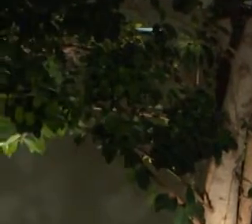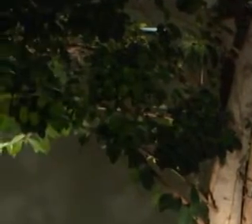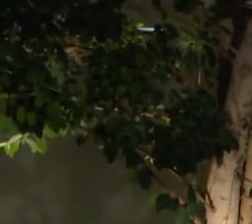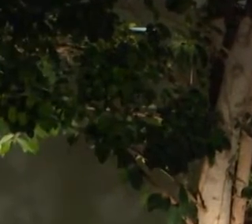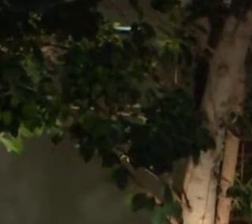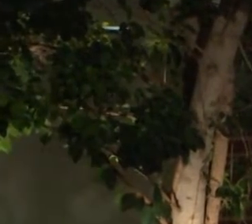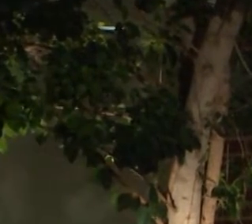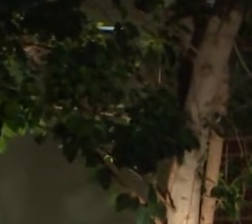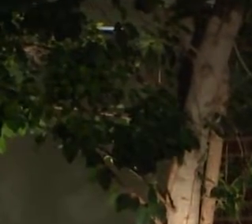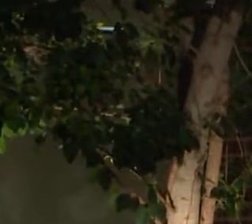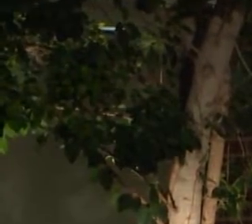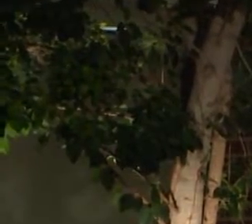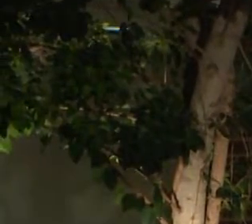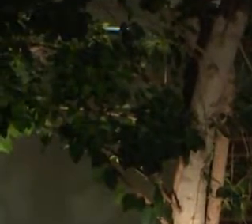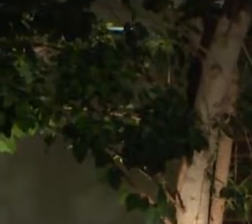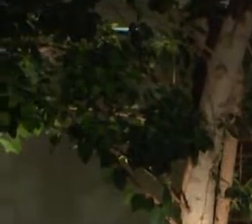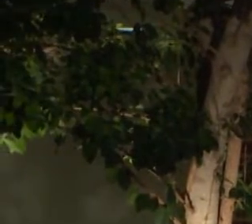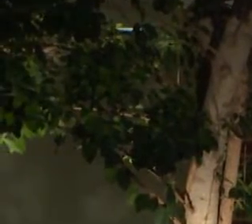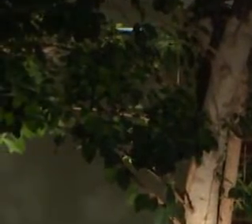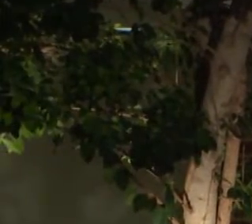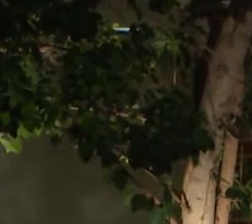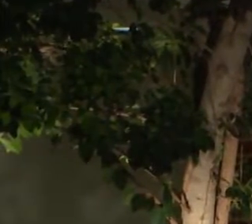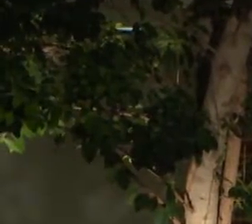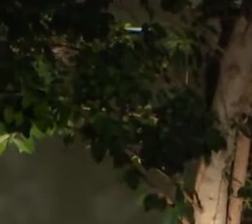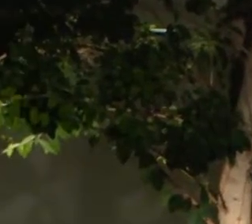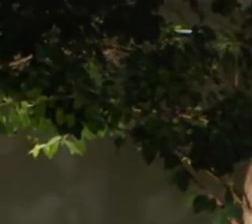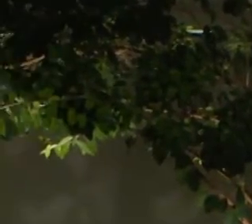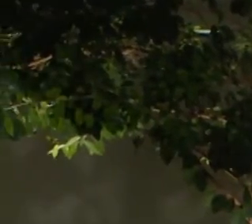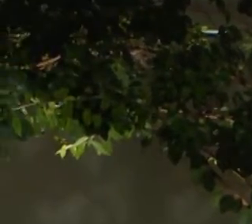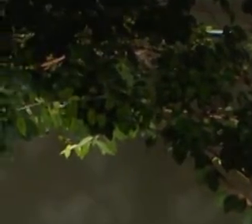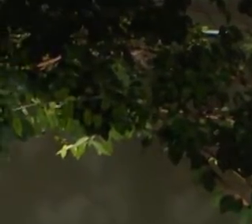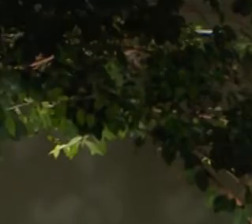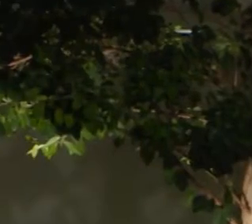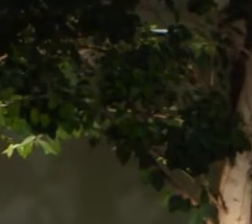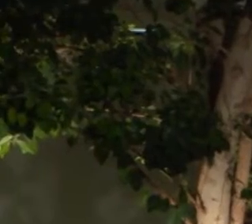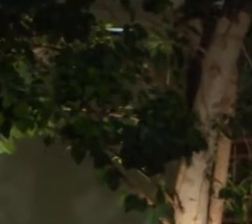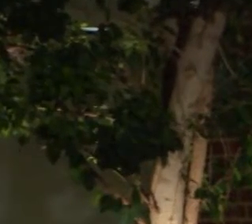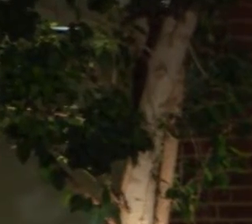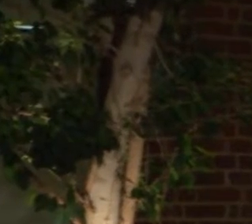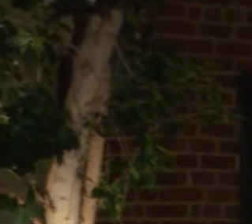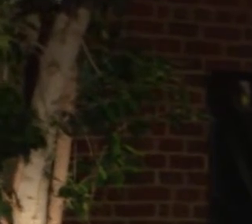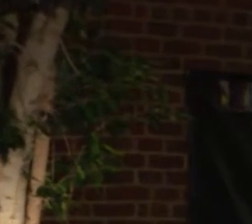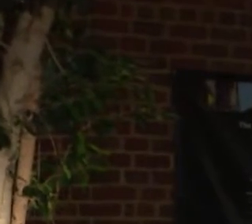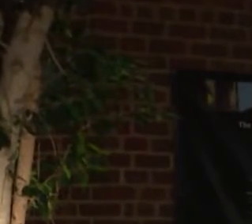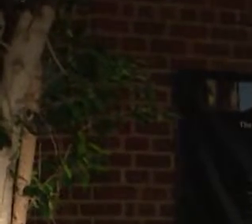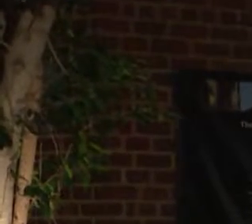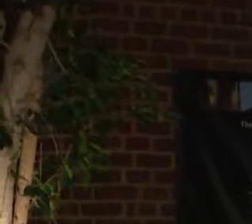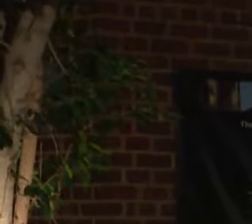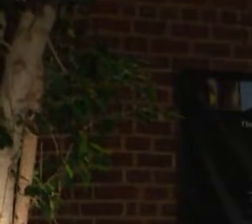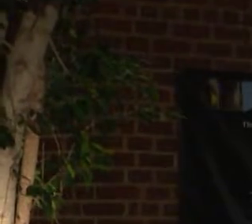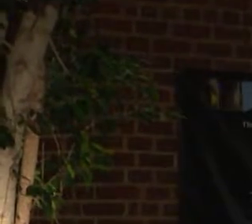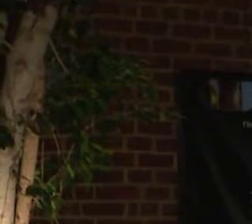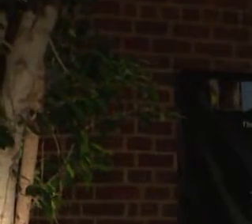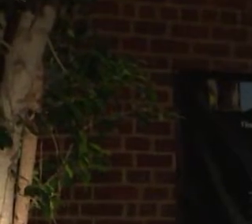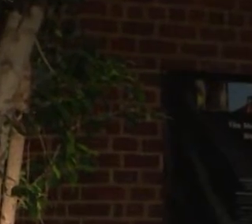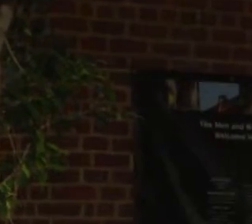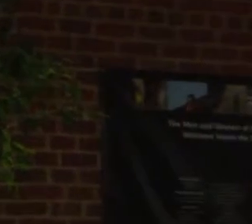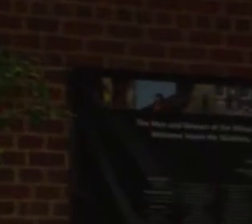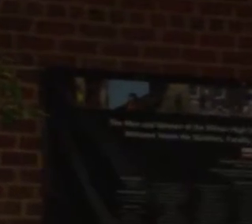AS YOU KNOW, EVERYTHING THAT WE ARE DOING IS FOR TO MAKE SURE THAT WE HAVE SUCCESS FOR EVERY SINGLE ONE OF OUR KIDS IN THE